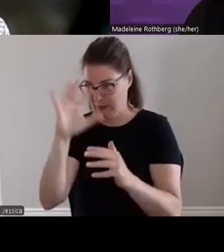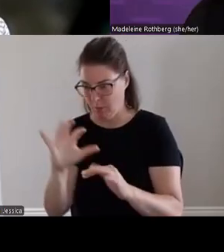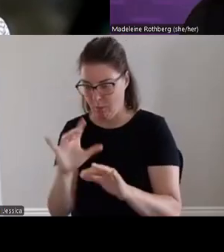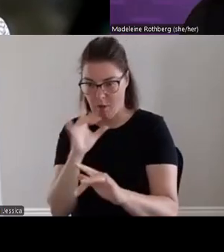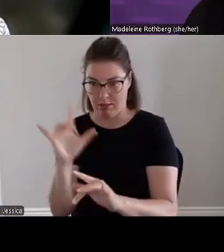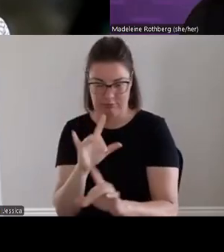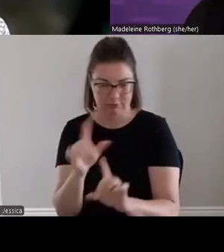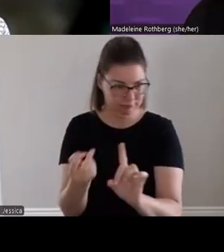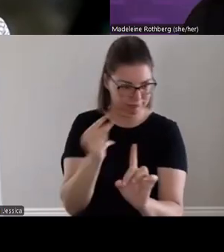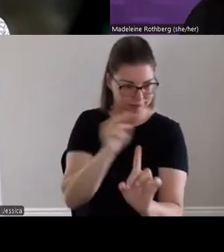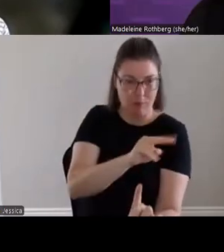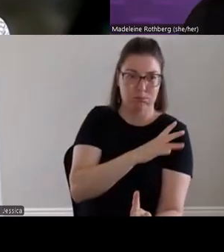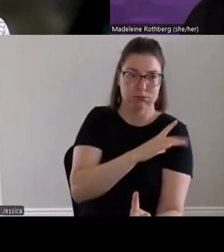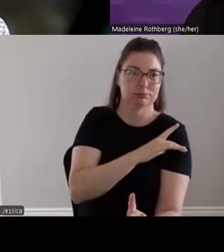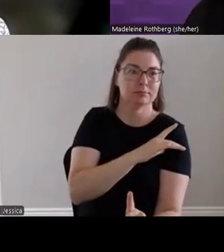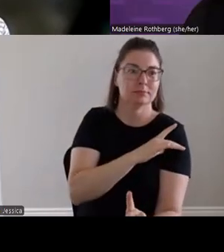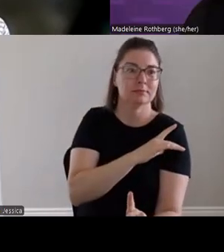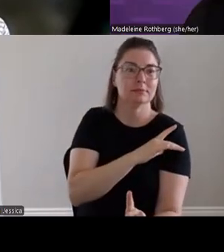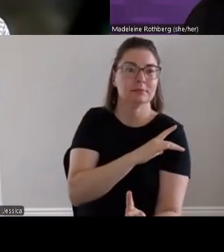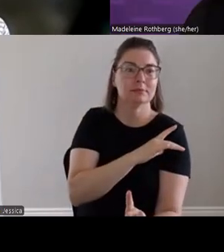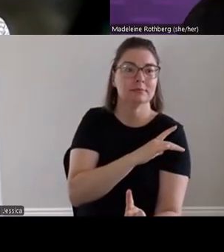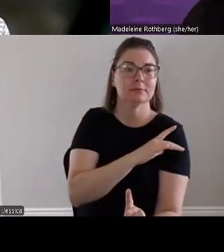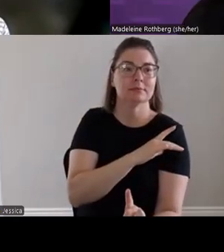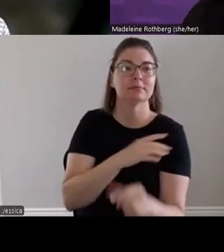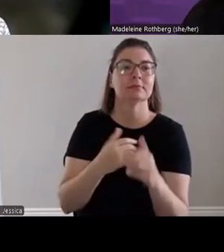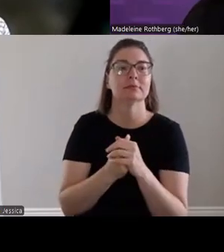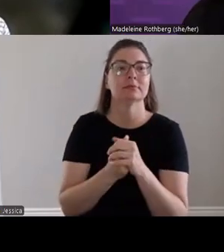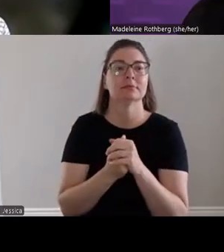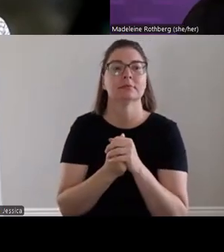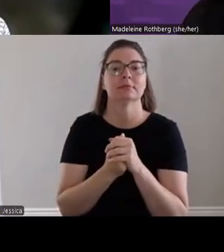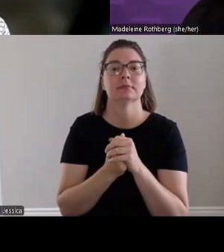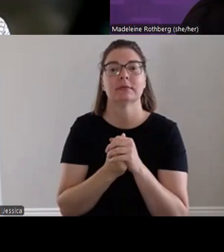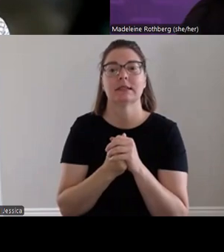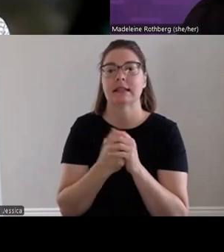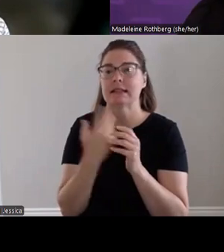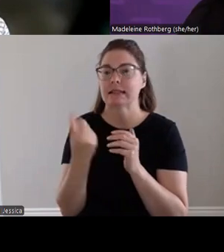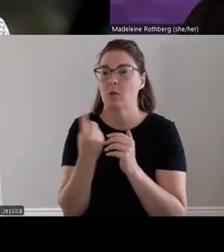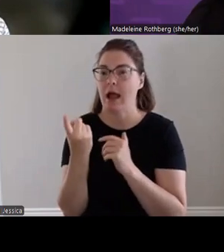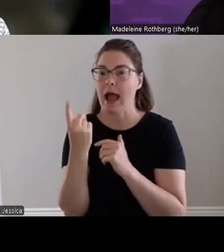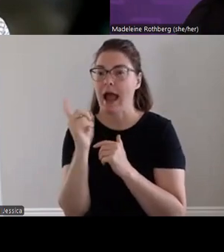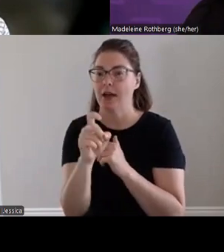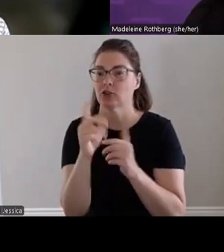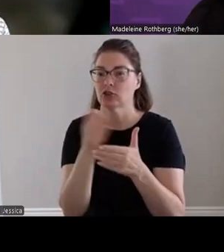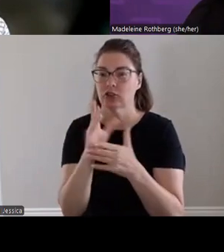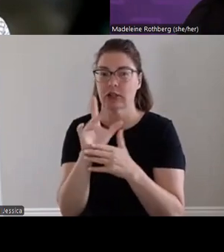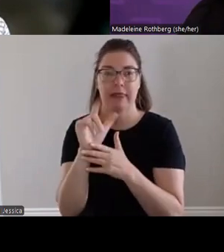We did have somebody ask to share that link, and that link has been shared in the chat